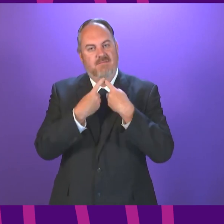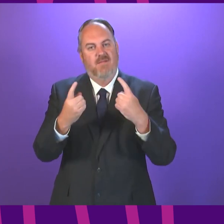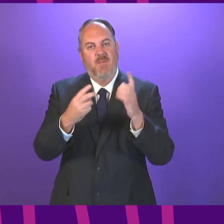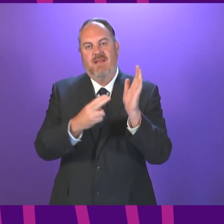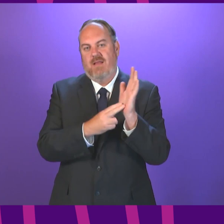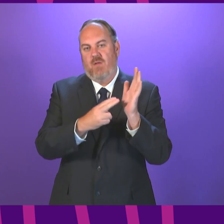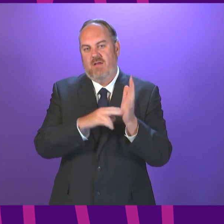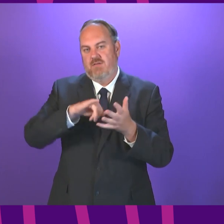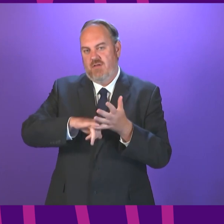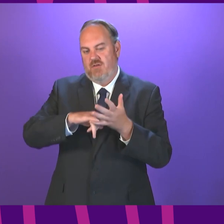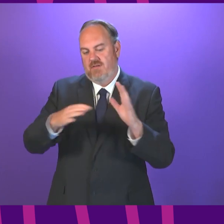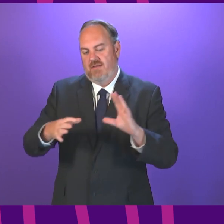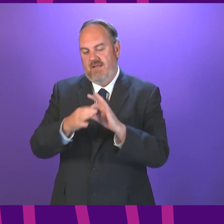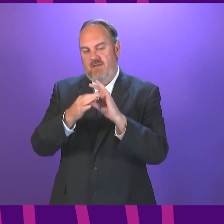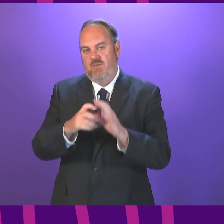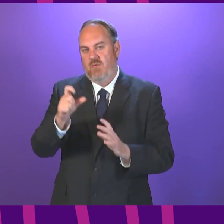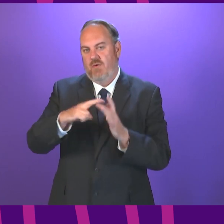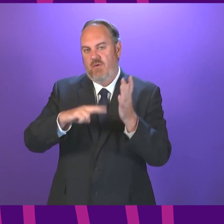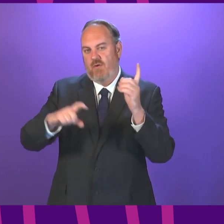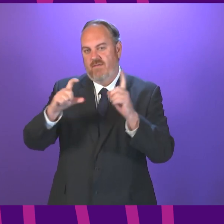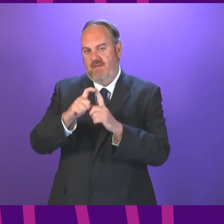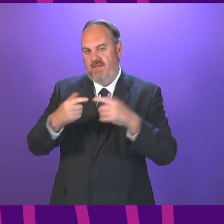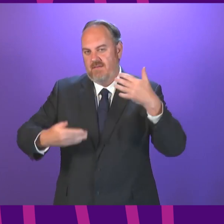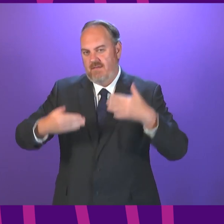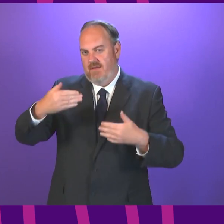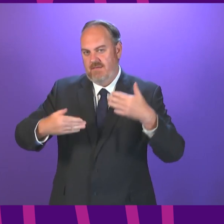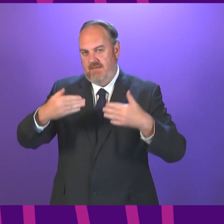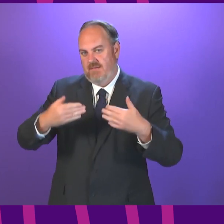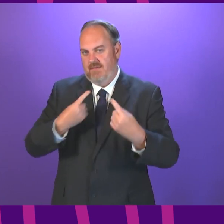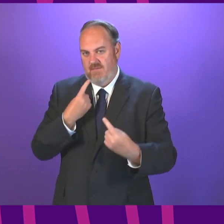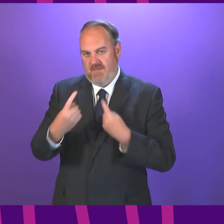on Covid-19. The First Minister will take questions at the end of